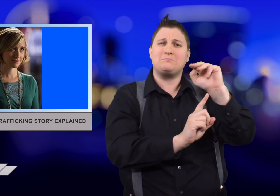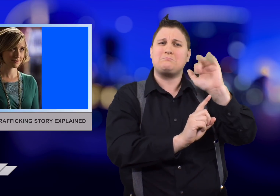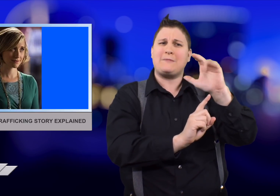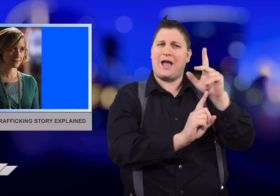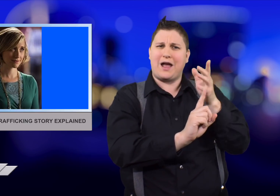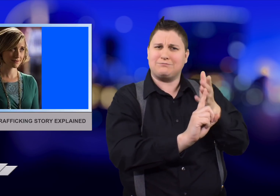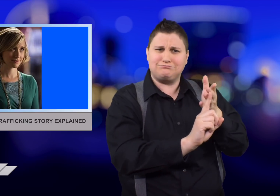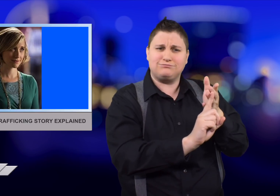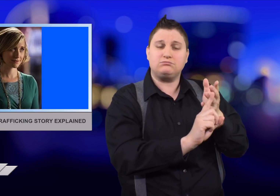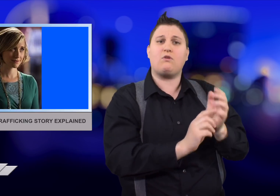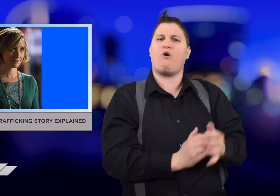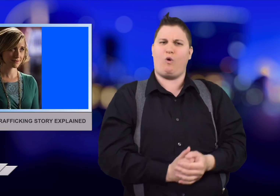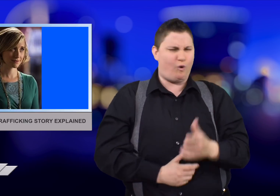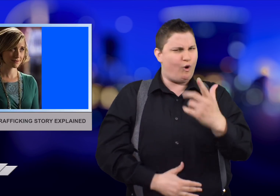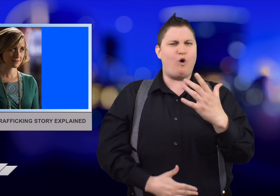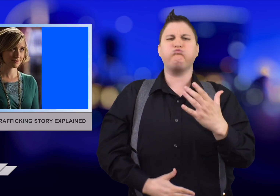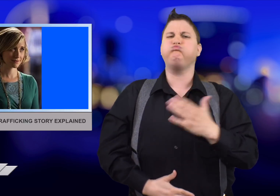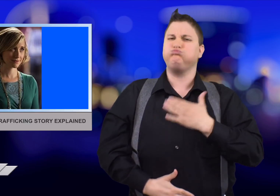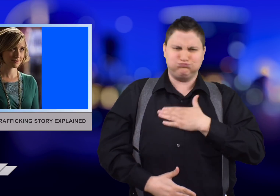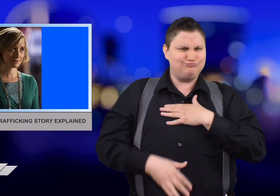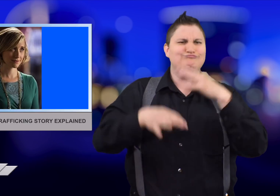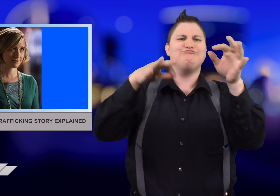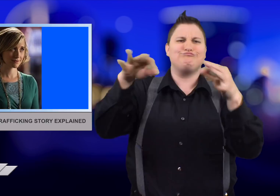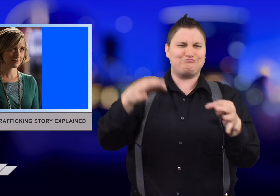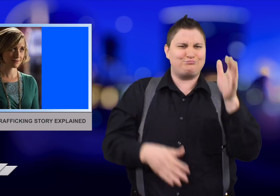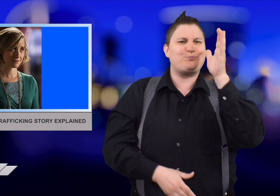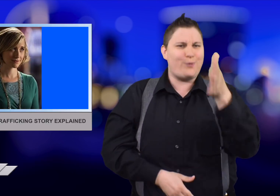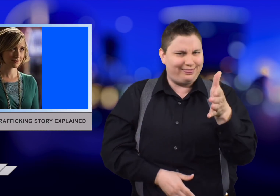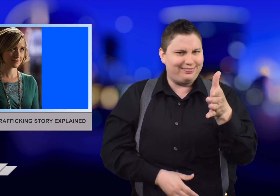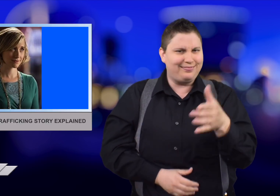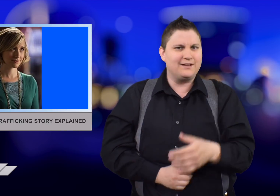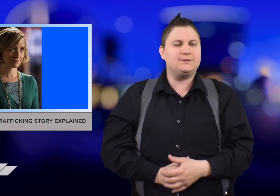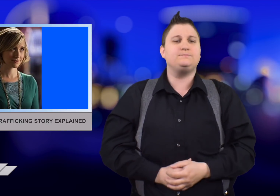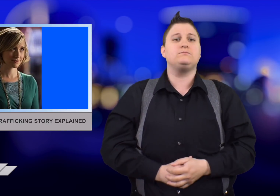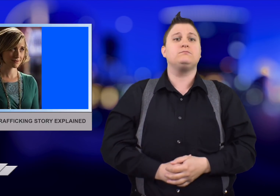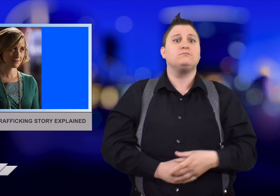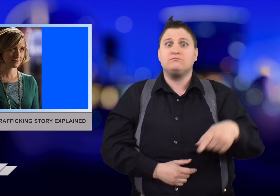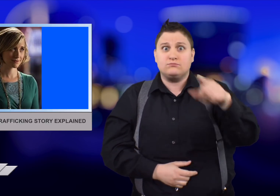Mack story. We are happy to oblige.